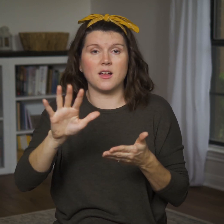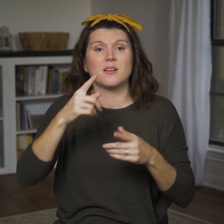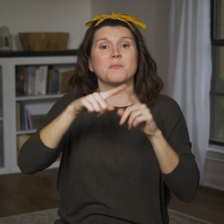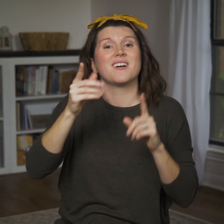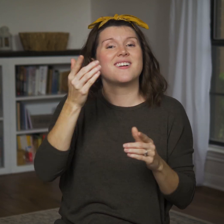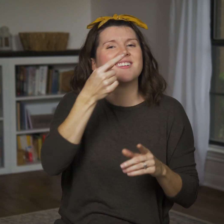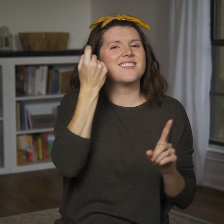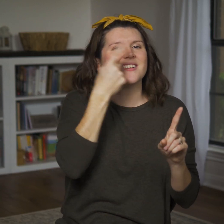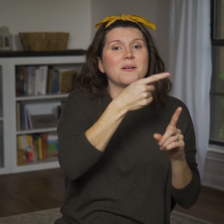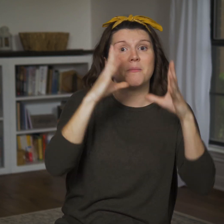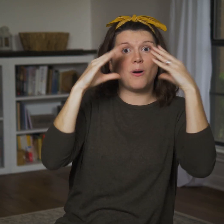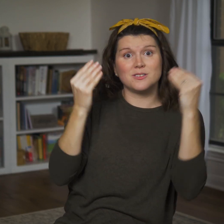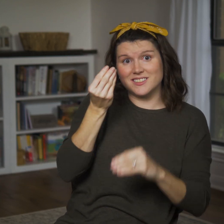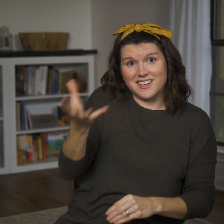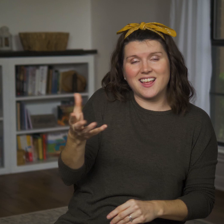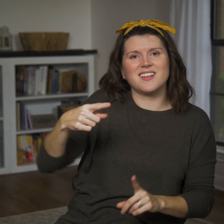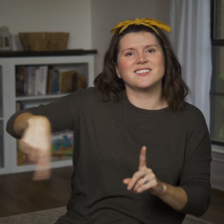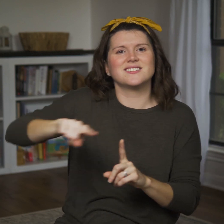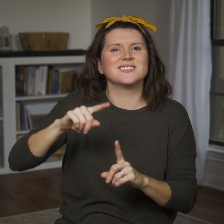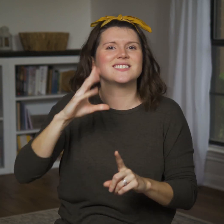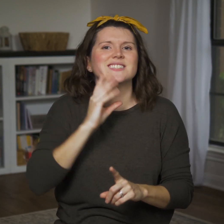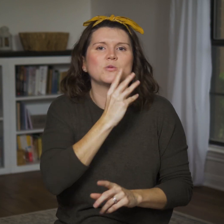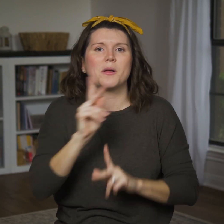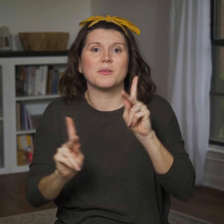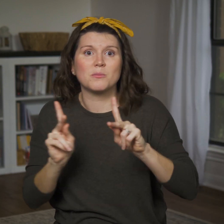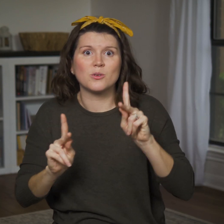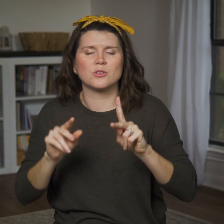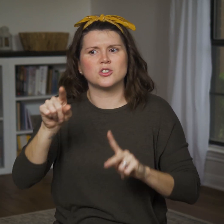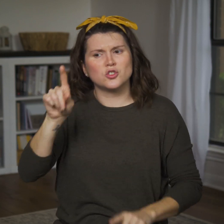but here Moses gives it to all Israelites;